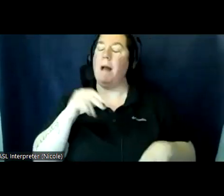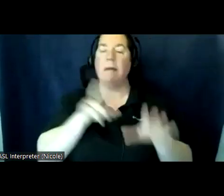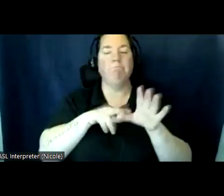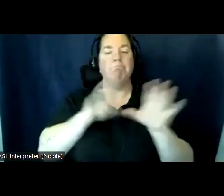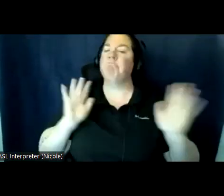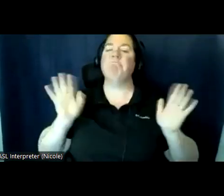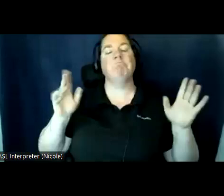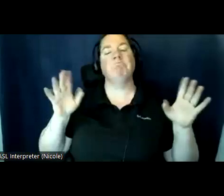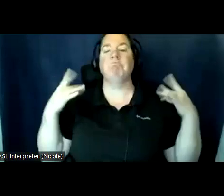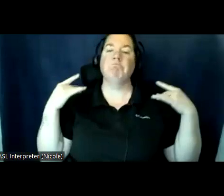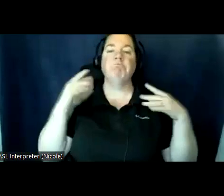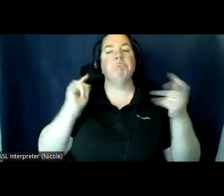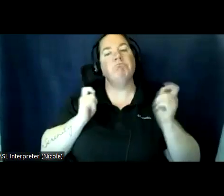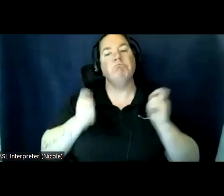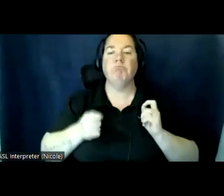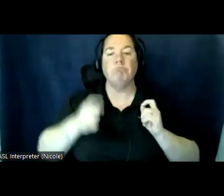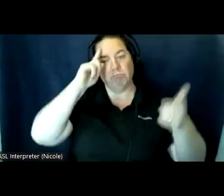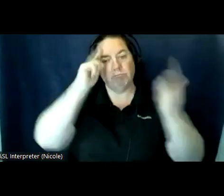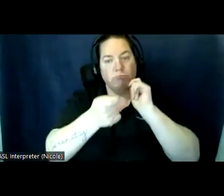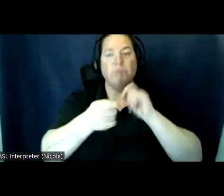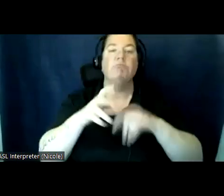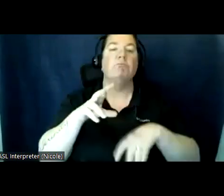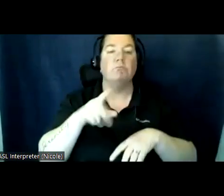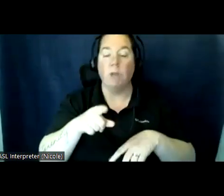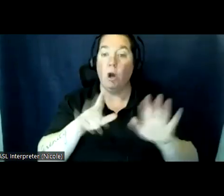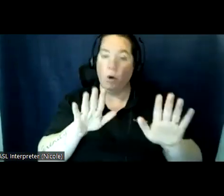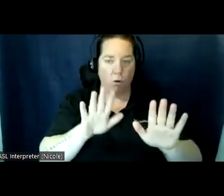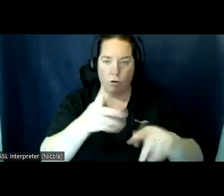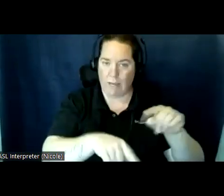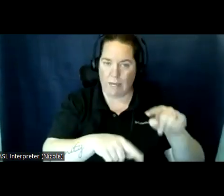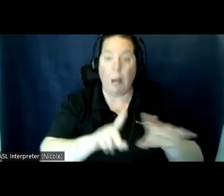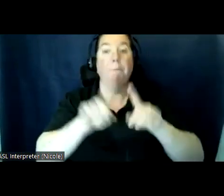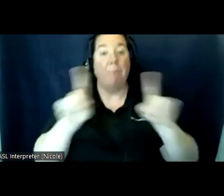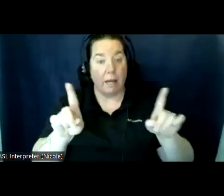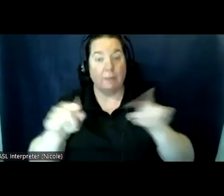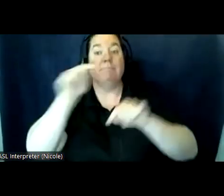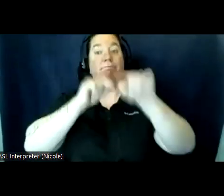my agreement with that evaluation report. What you can say though is going back to your LEA and